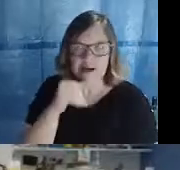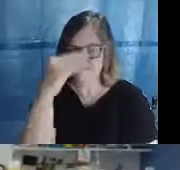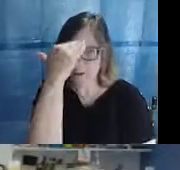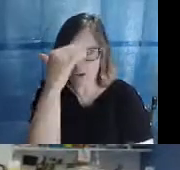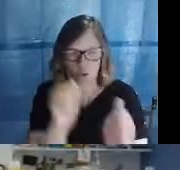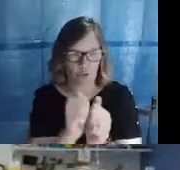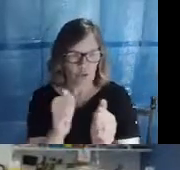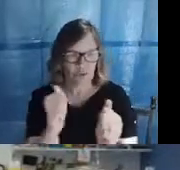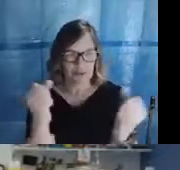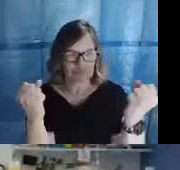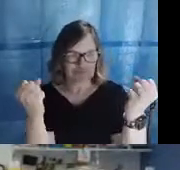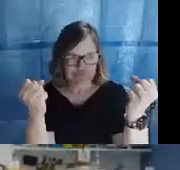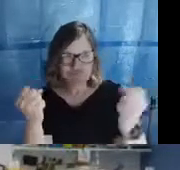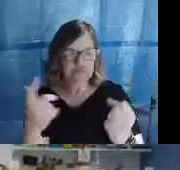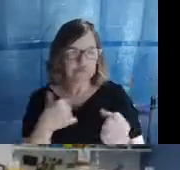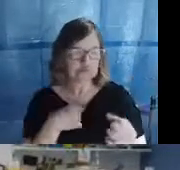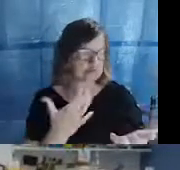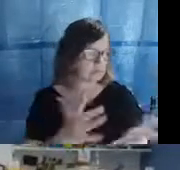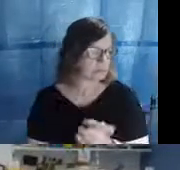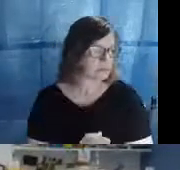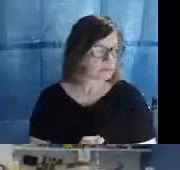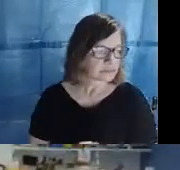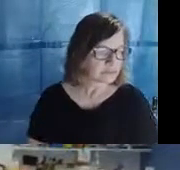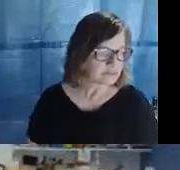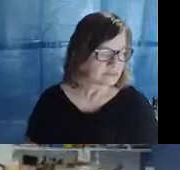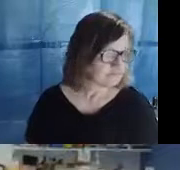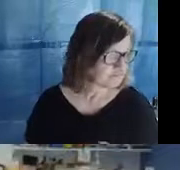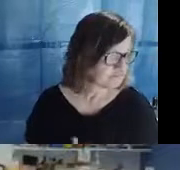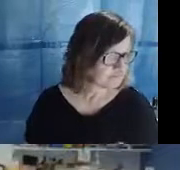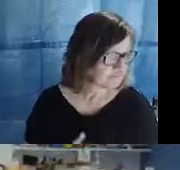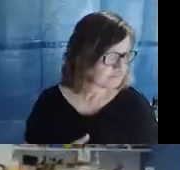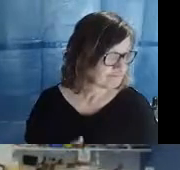who may not be familiar with sign language.